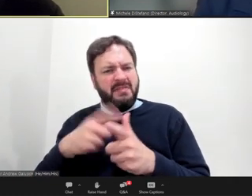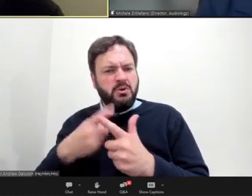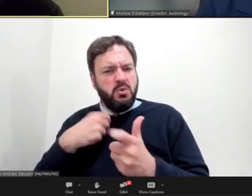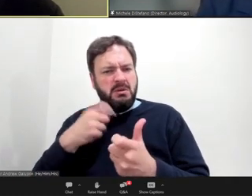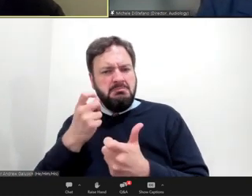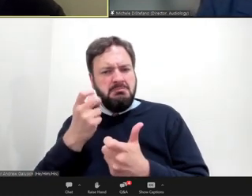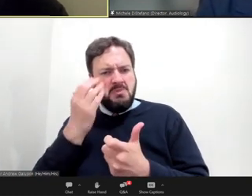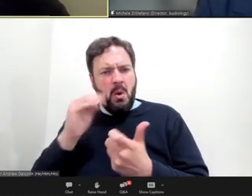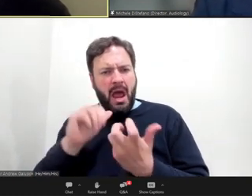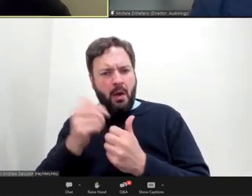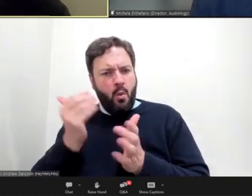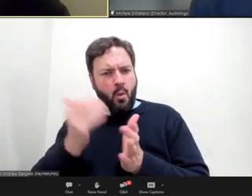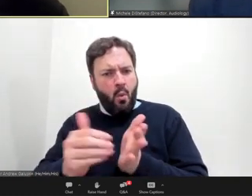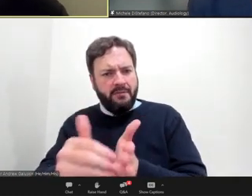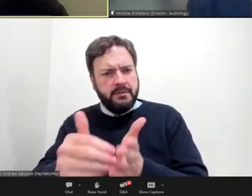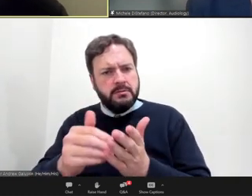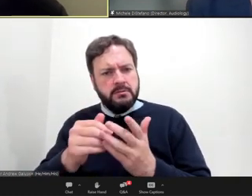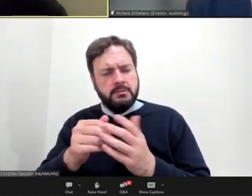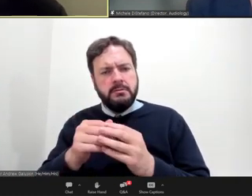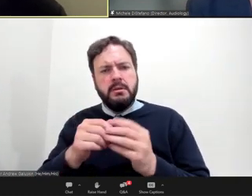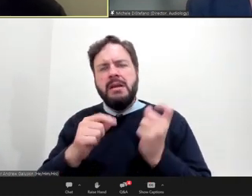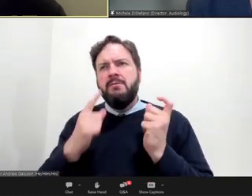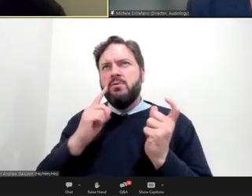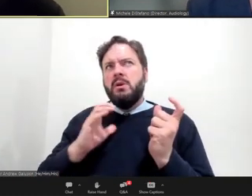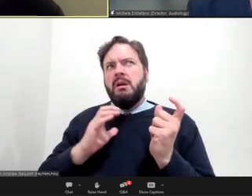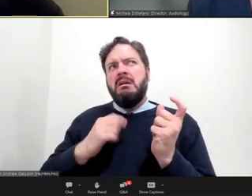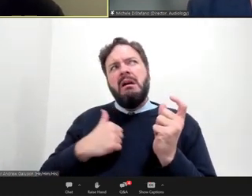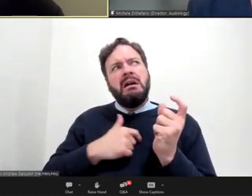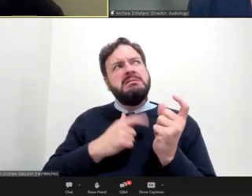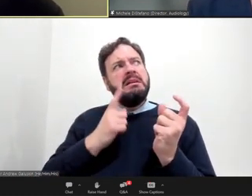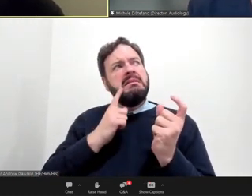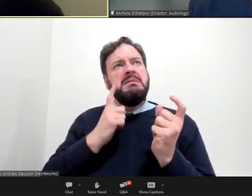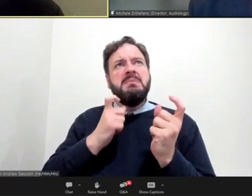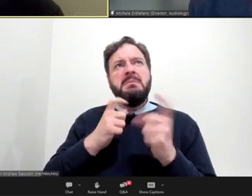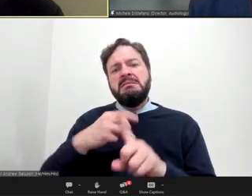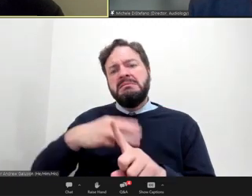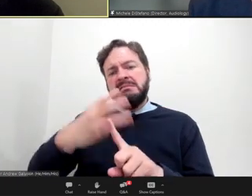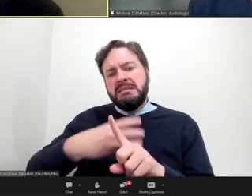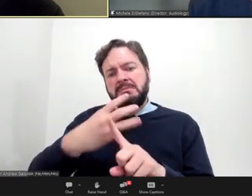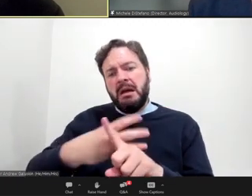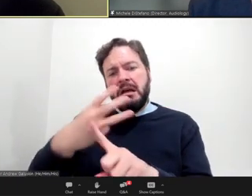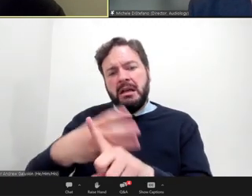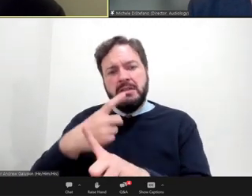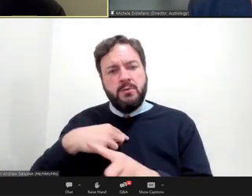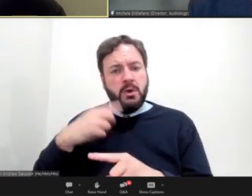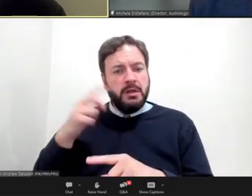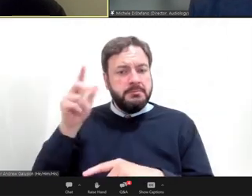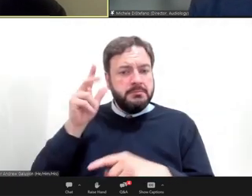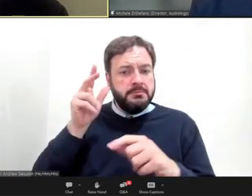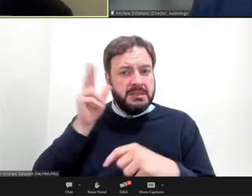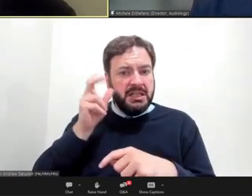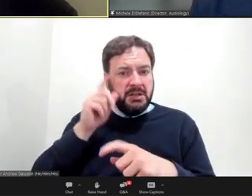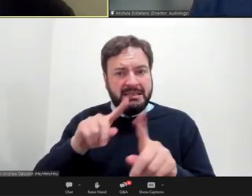up. I think at that age, our routine would be on the order of six months for hearing testing. Does that sound right to you, Michele?